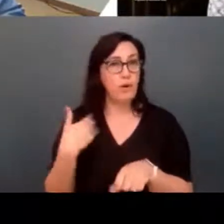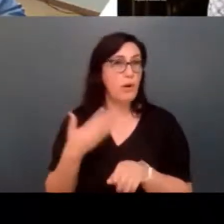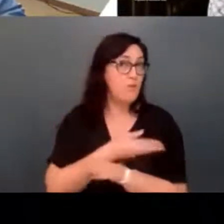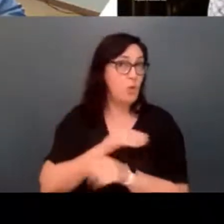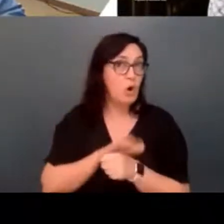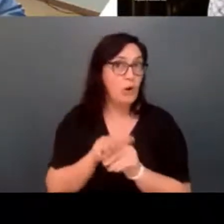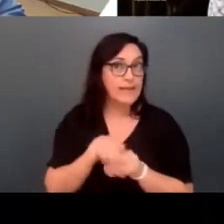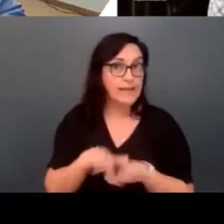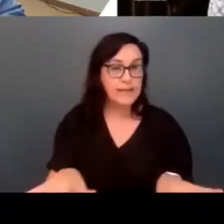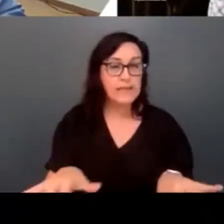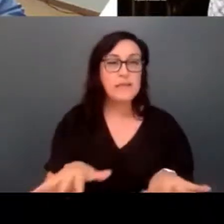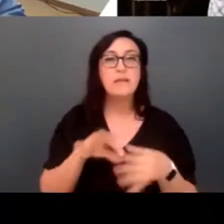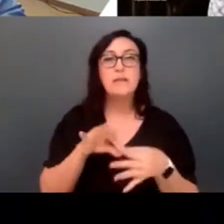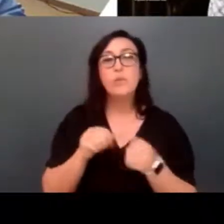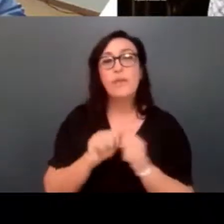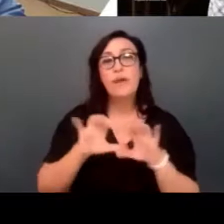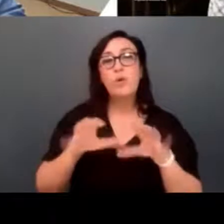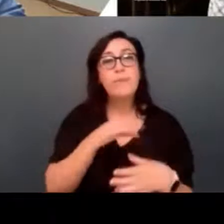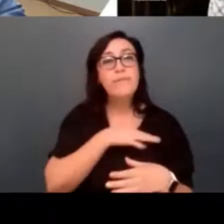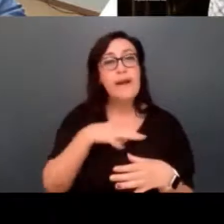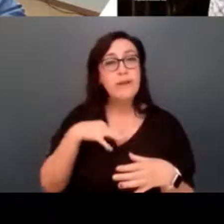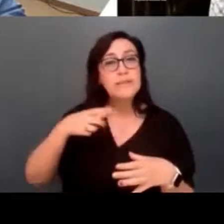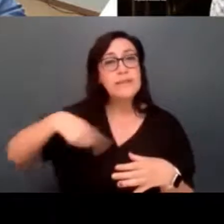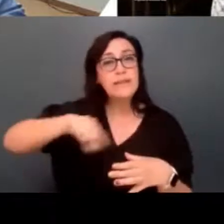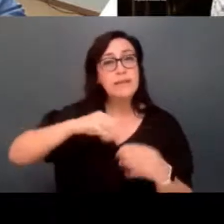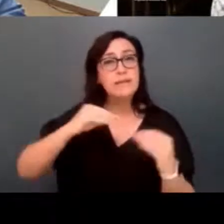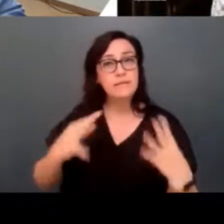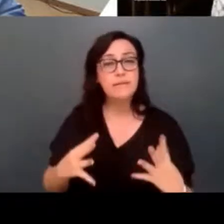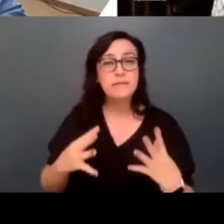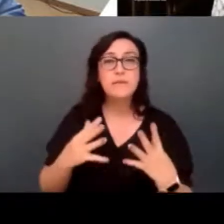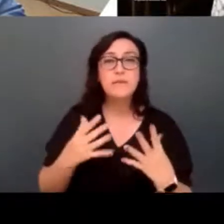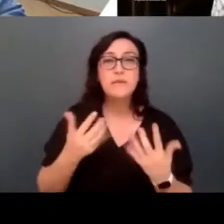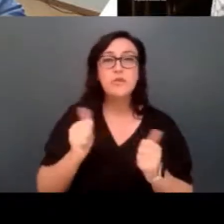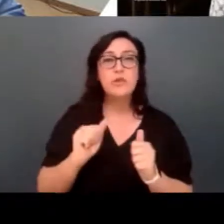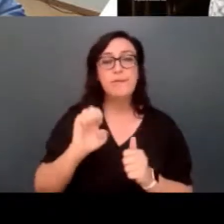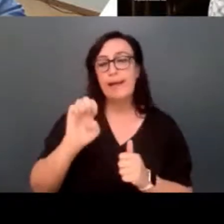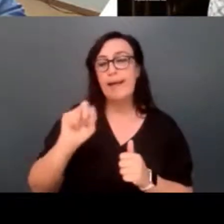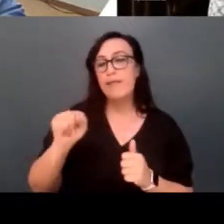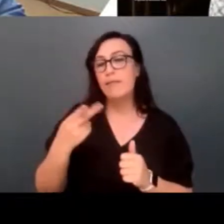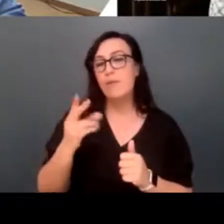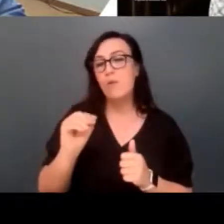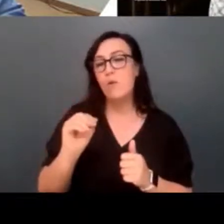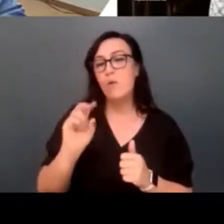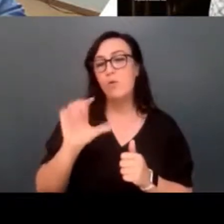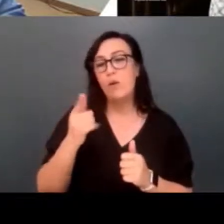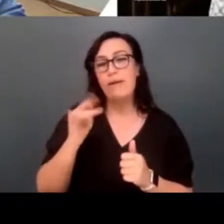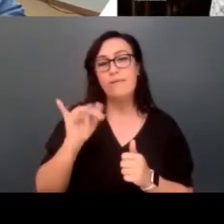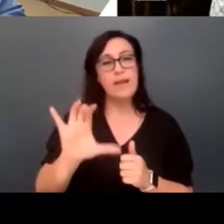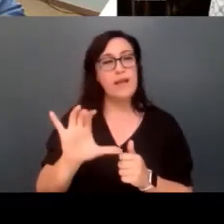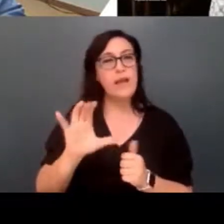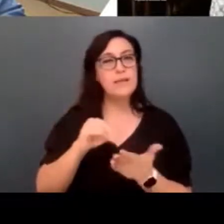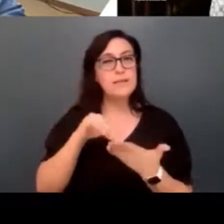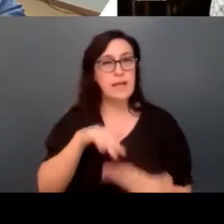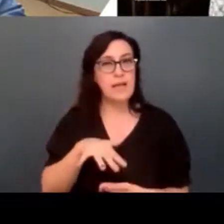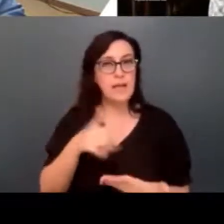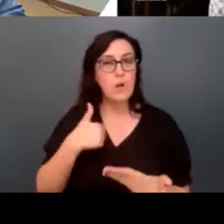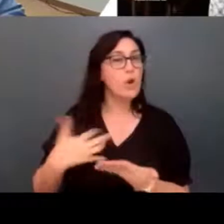a group of faculty in order to do a type of ethnographic study where we are collecting qualitative data specifically